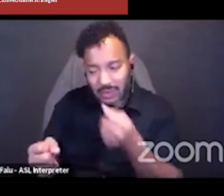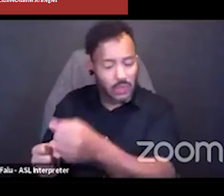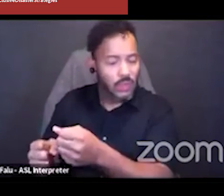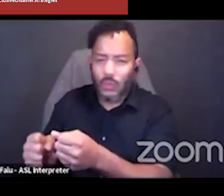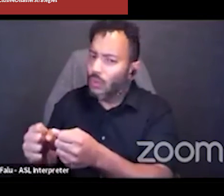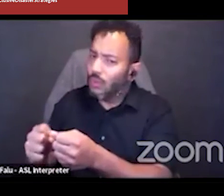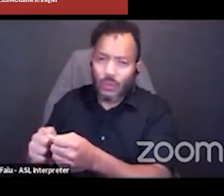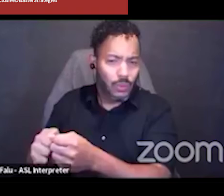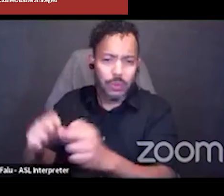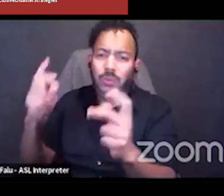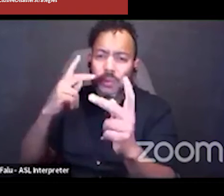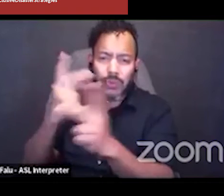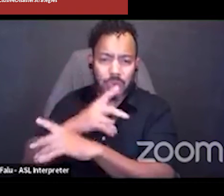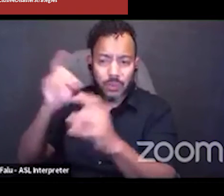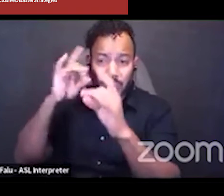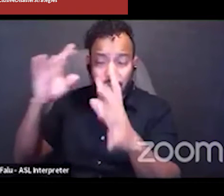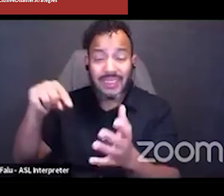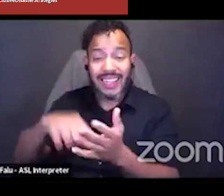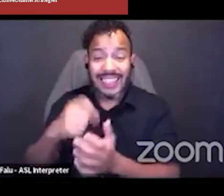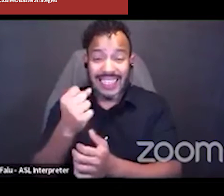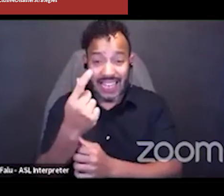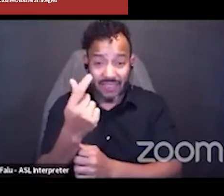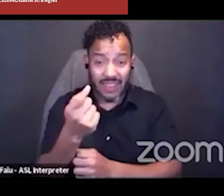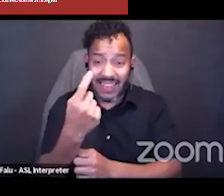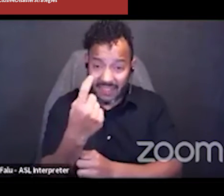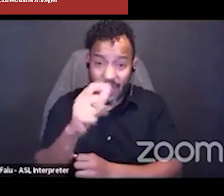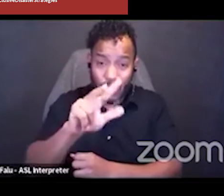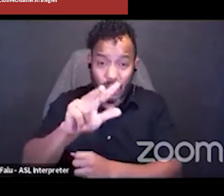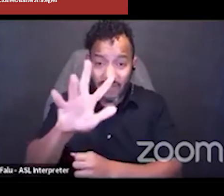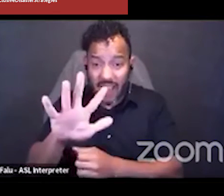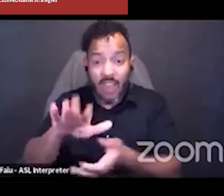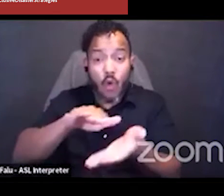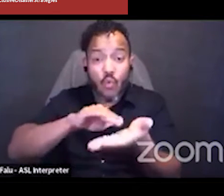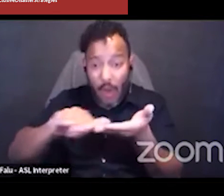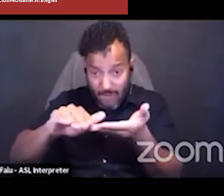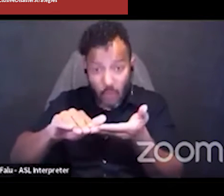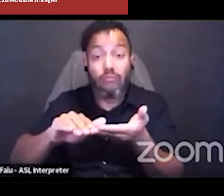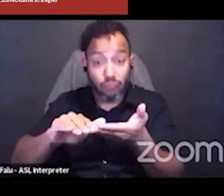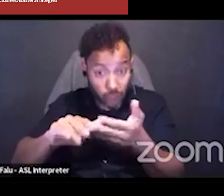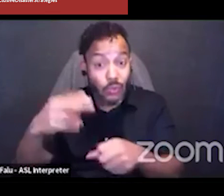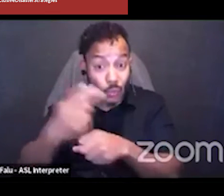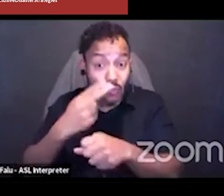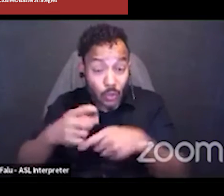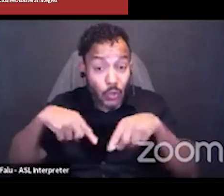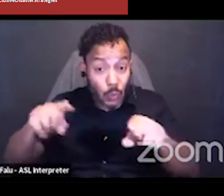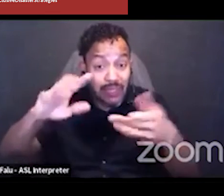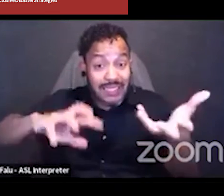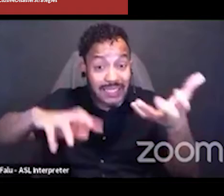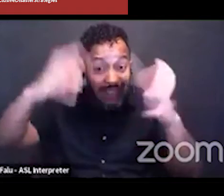And this 1135 waiver is highly used during disasters traditional disasters.